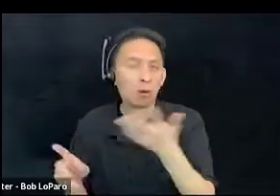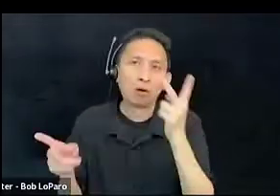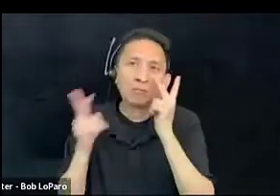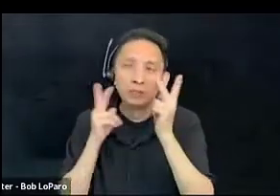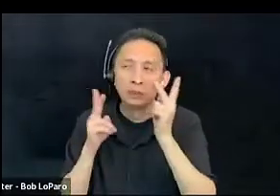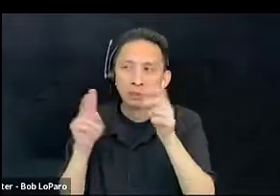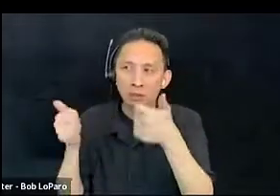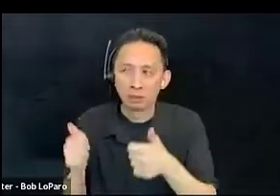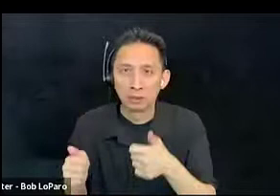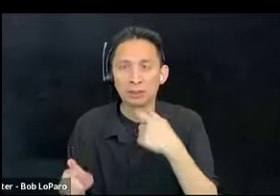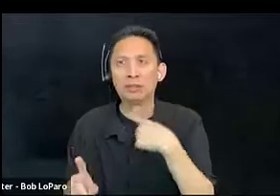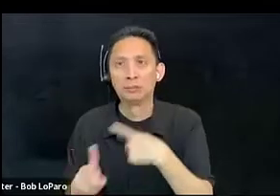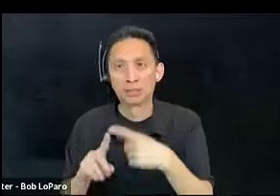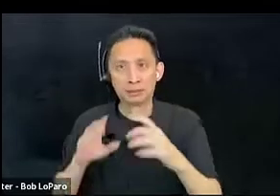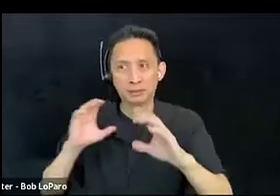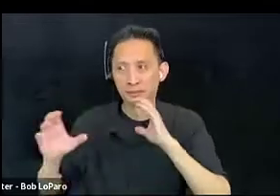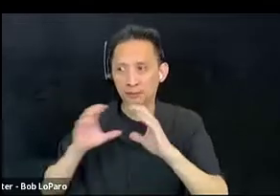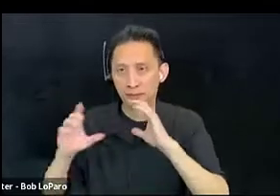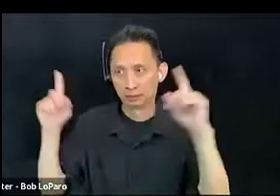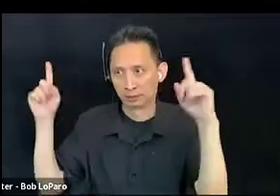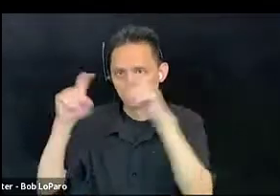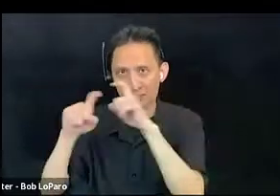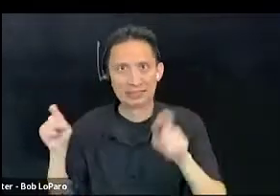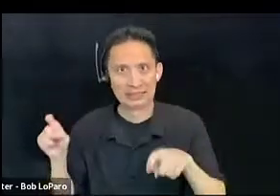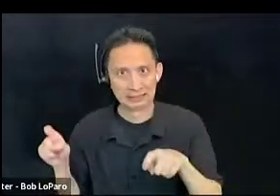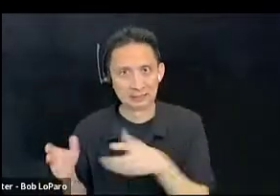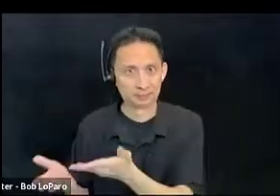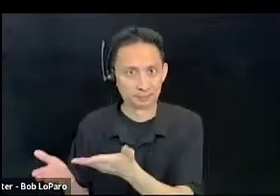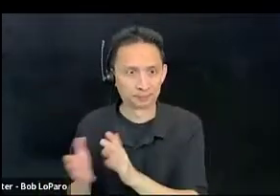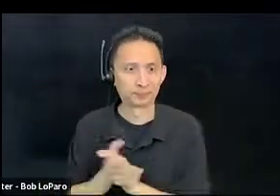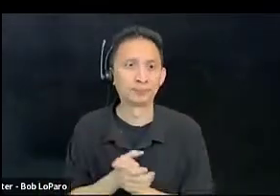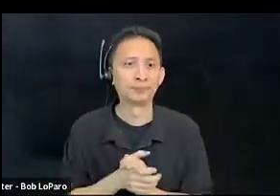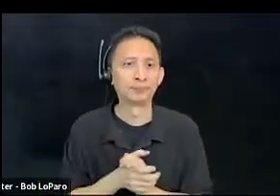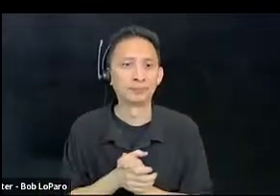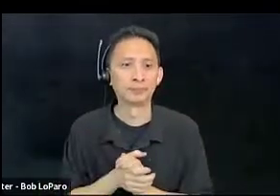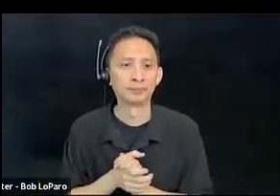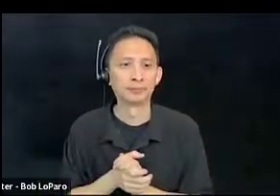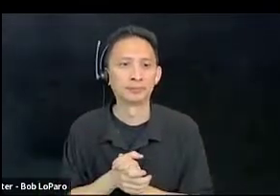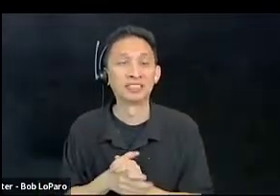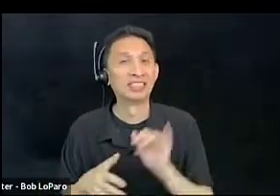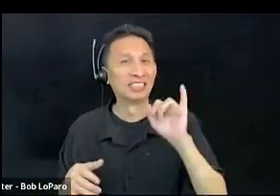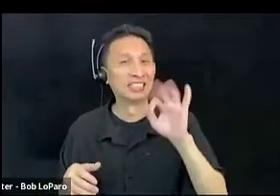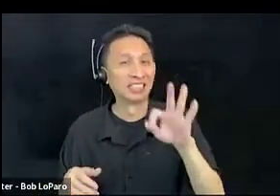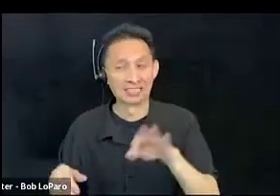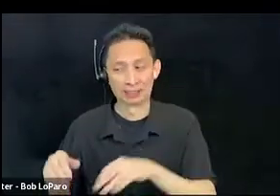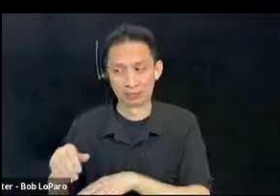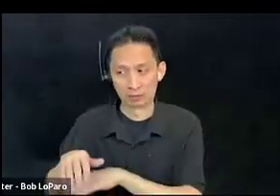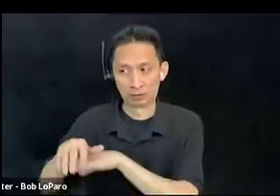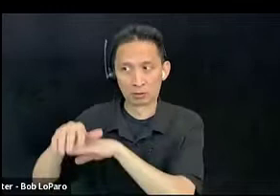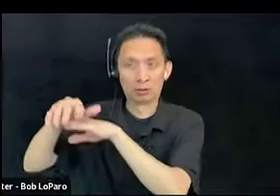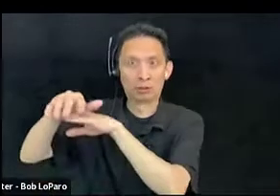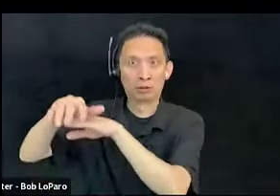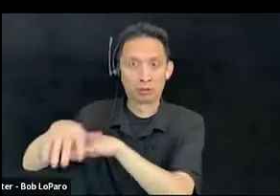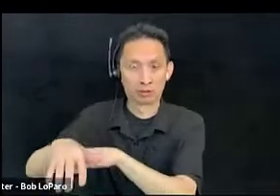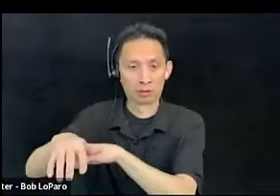and complex communication needs. However, how does hand under hand impact multisensory complexity?